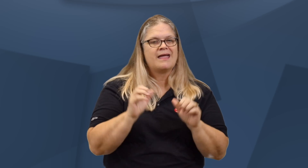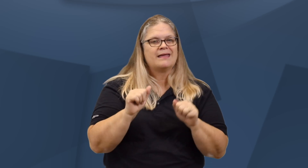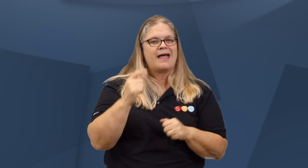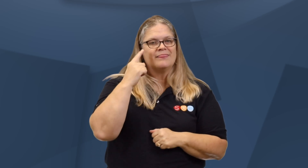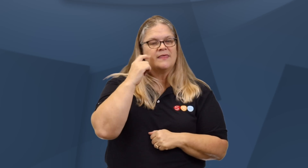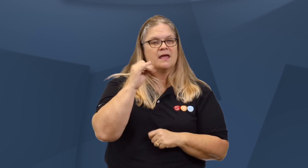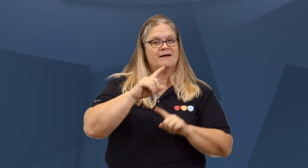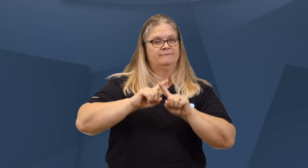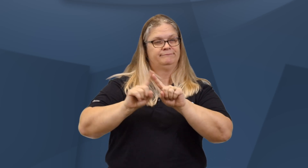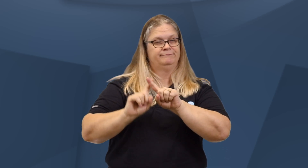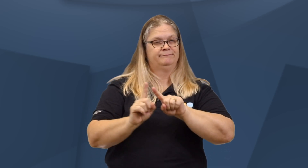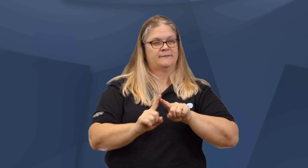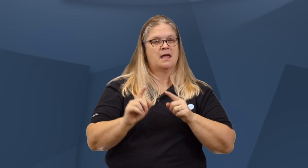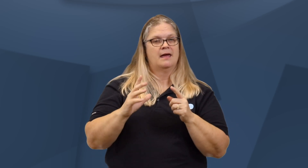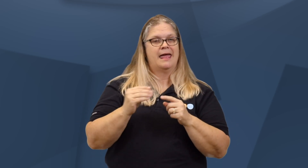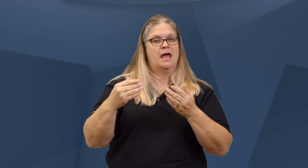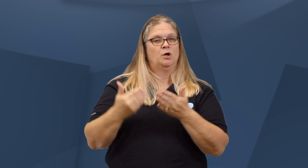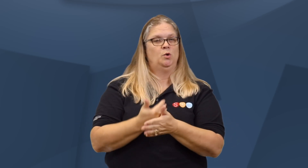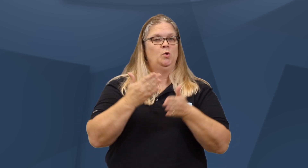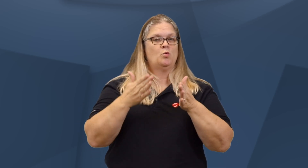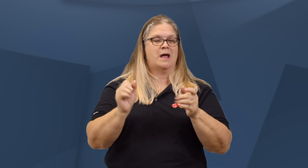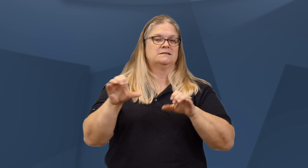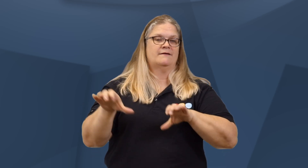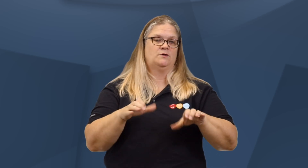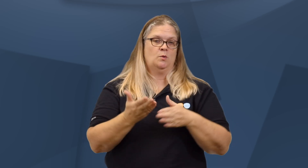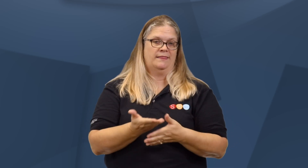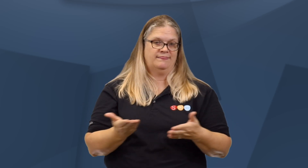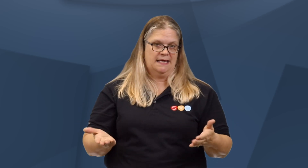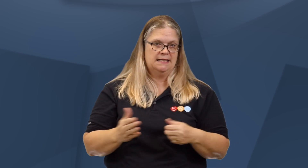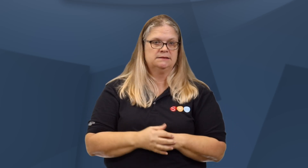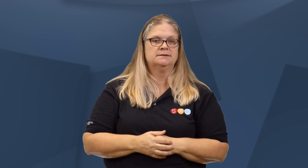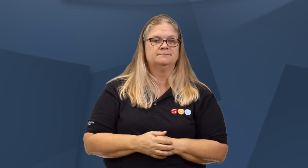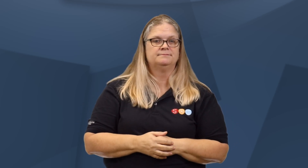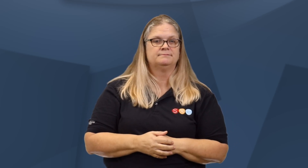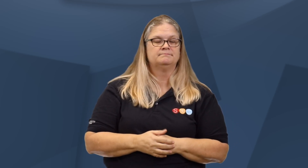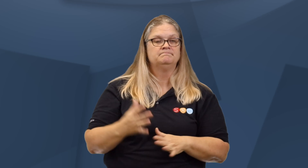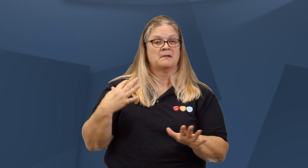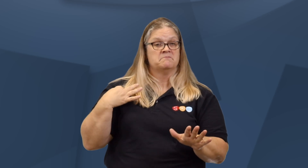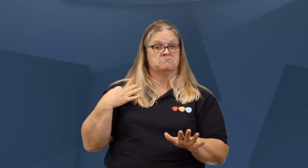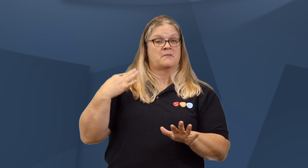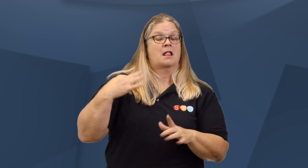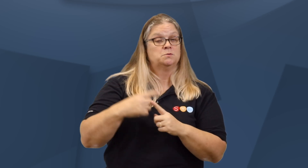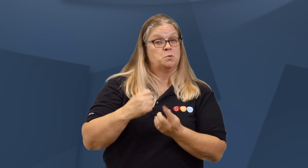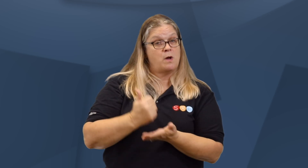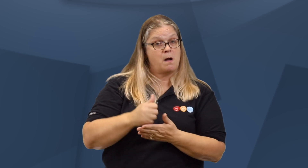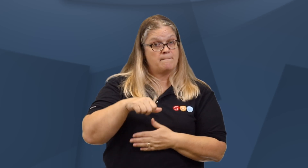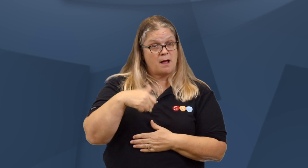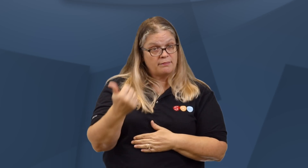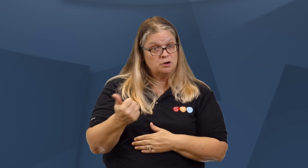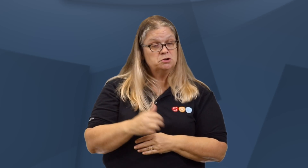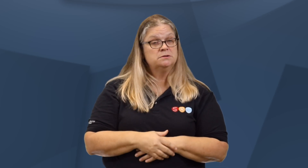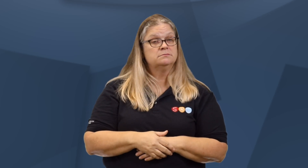Can think of different and new ways of doing things. Volunteer to help others.